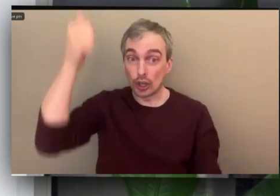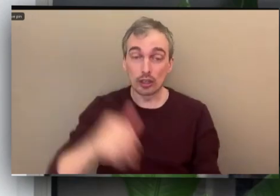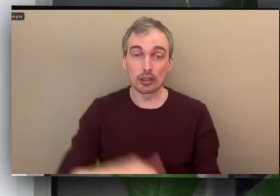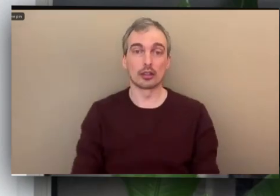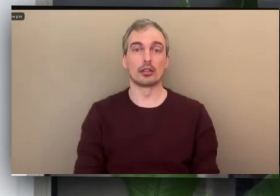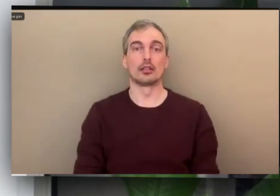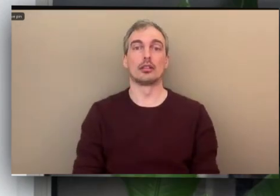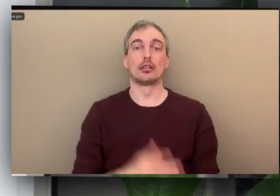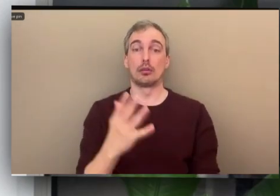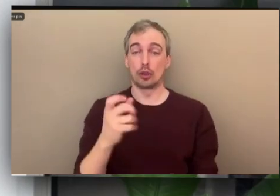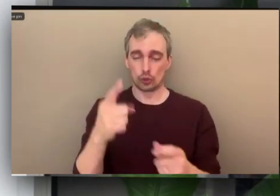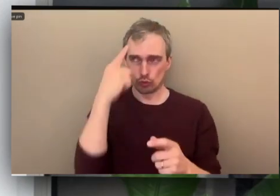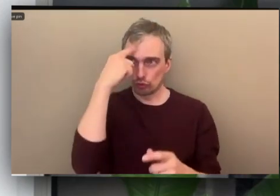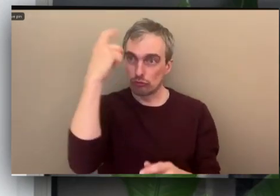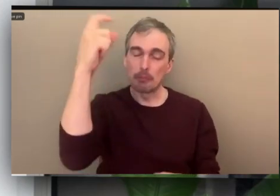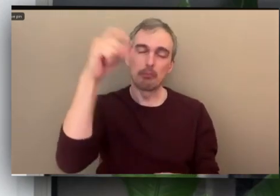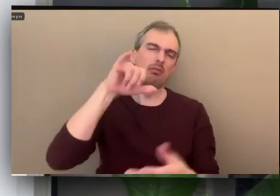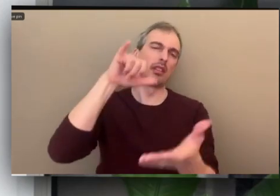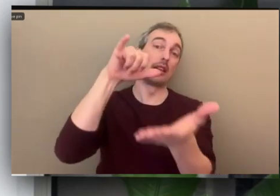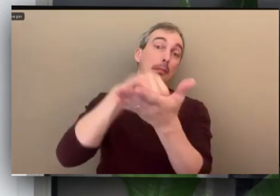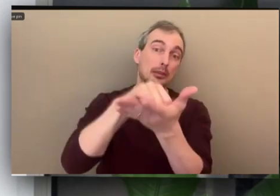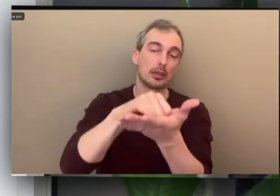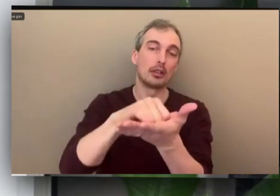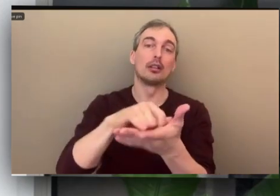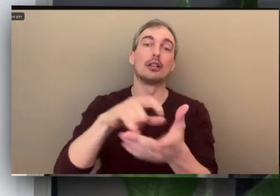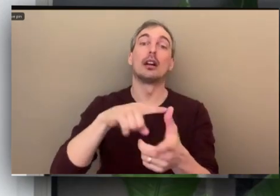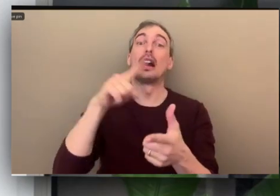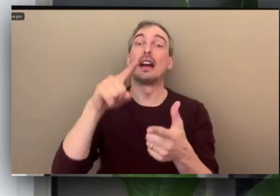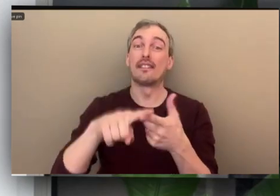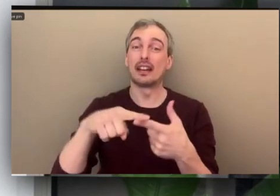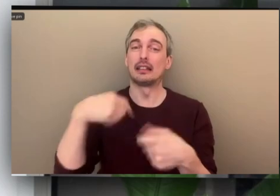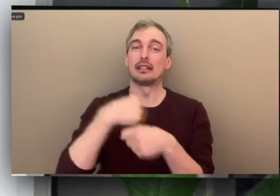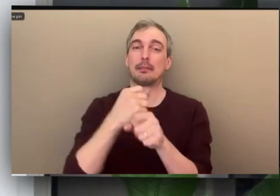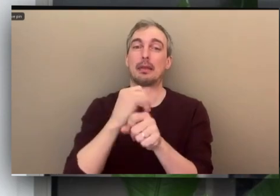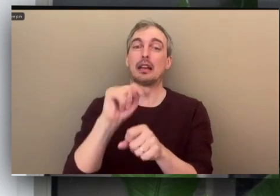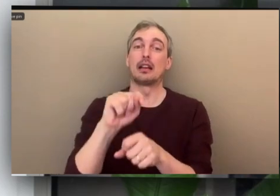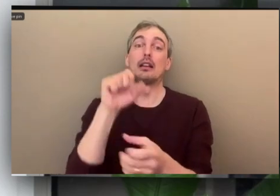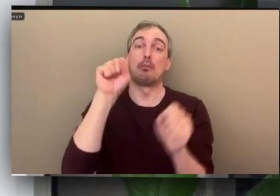And together -- let's all make it possible together. Okay? So let's go into Q and A with that.